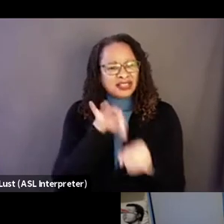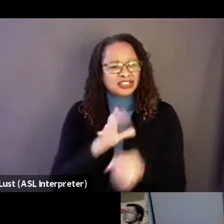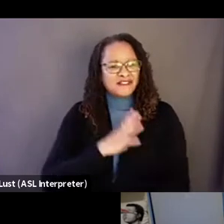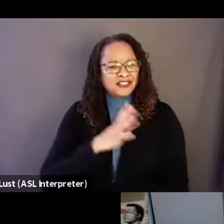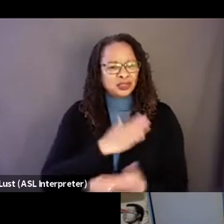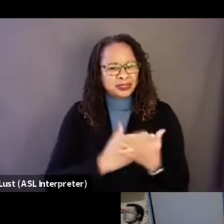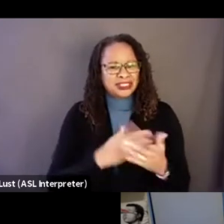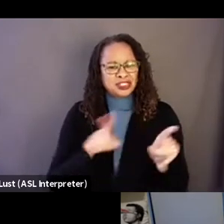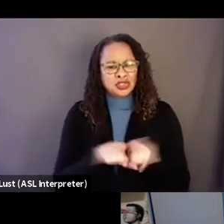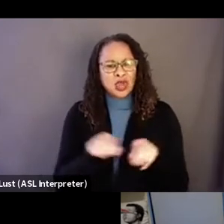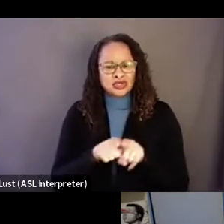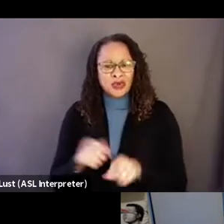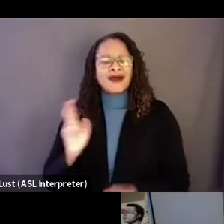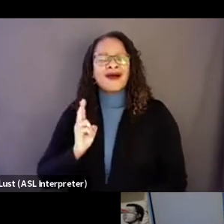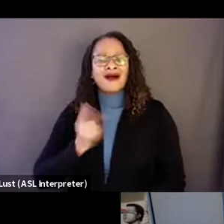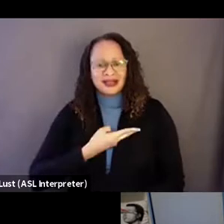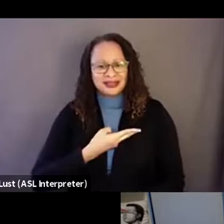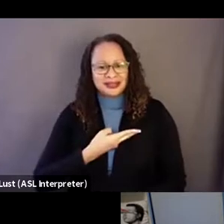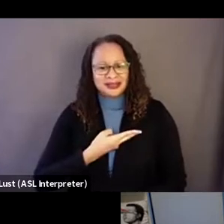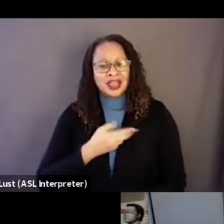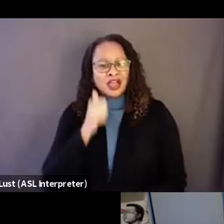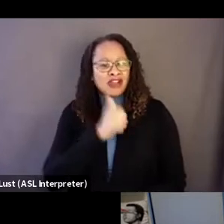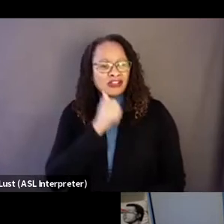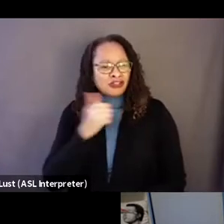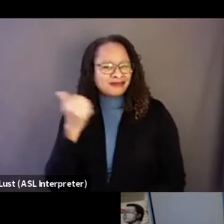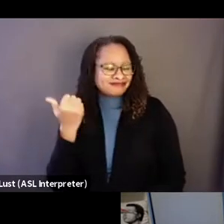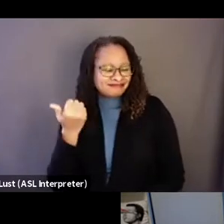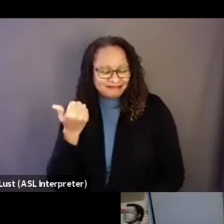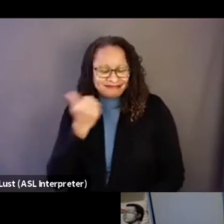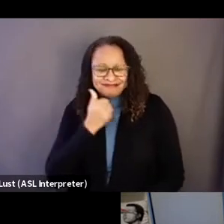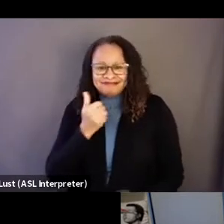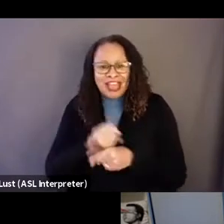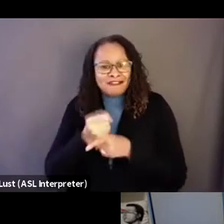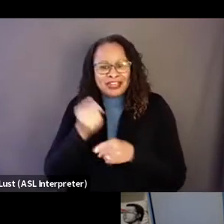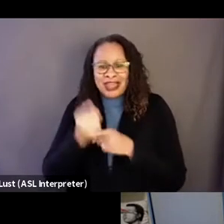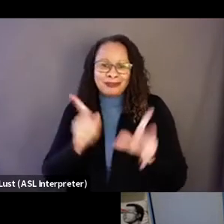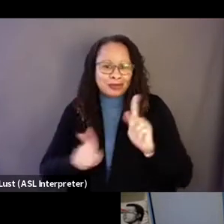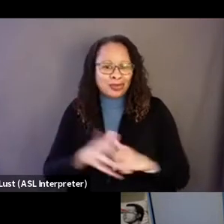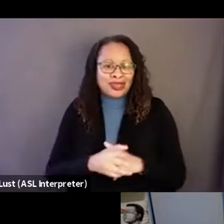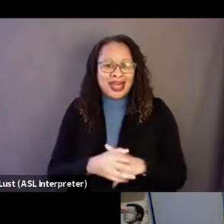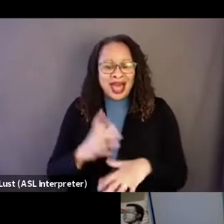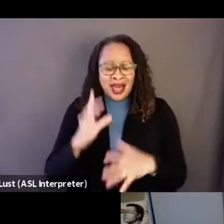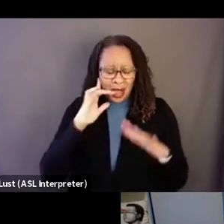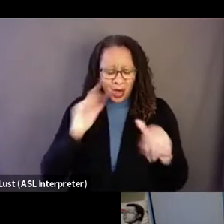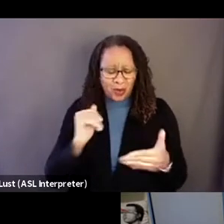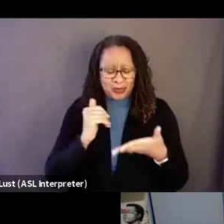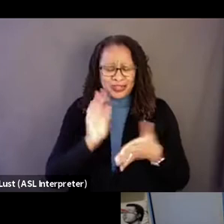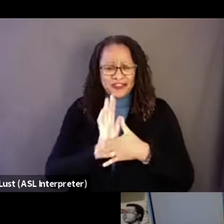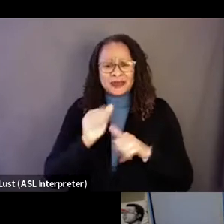Regular, everyday people. And I do hope that the film can help us understand